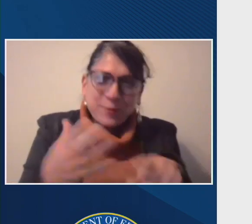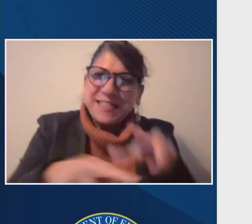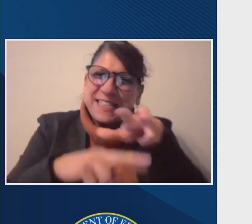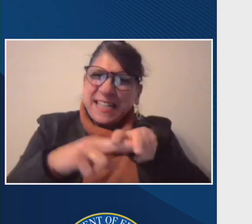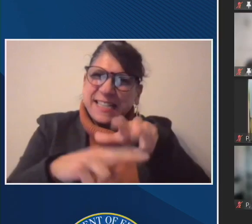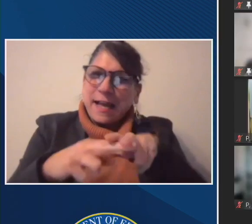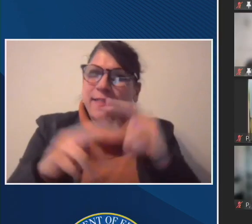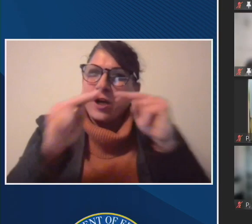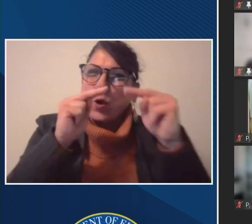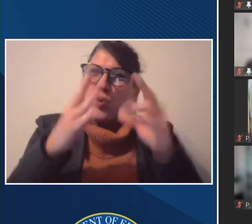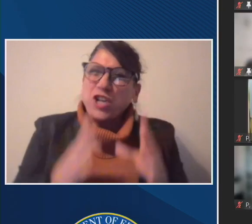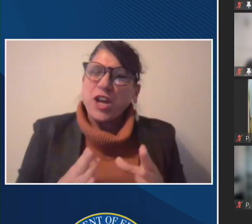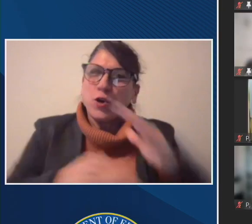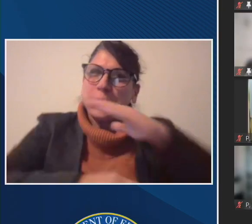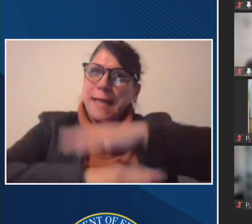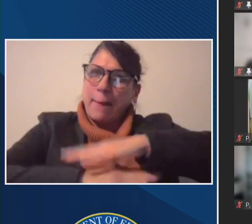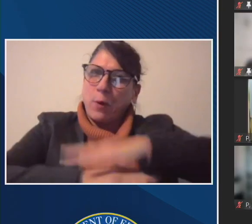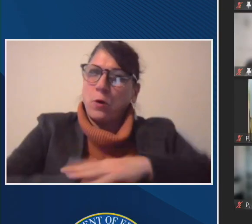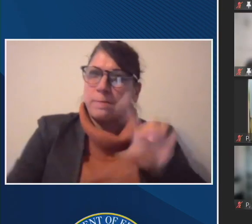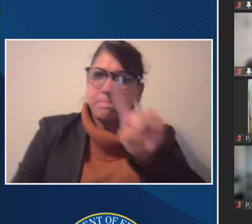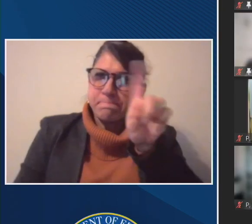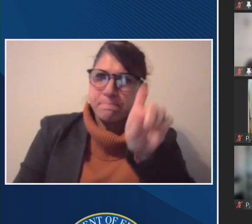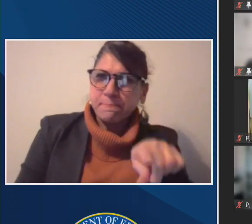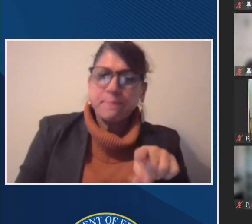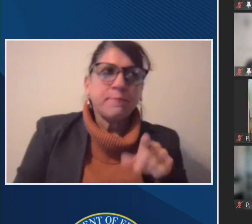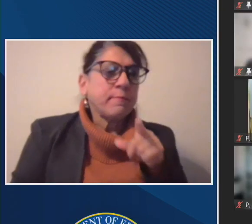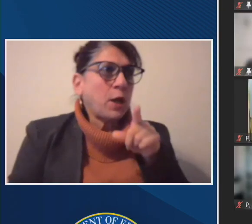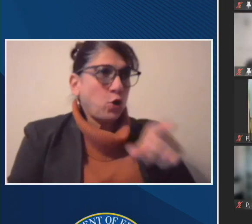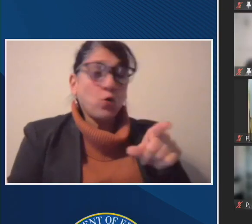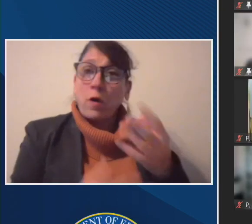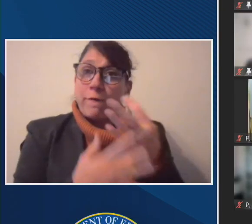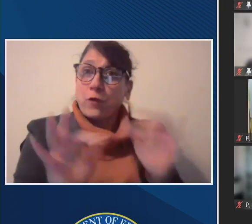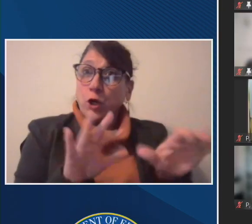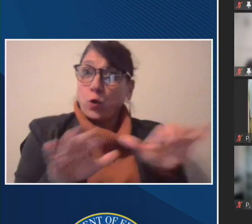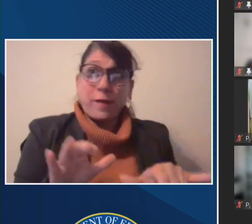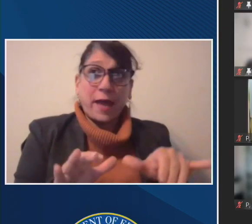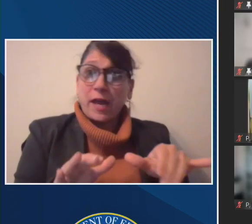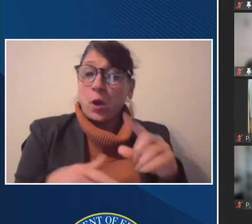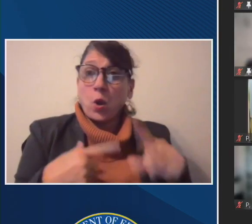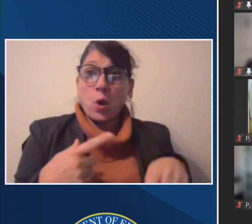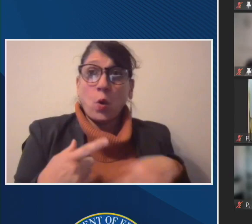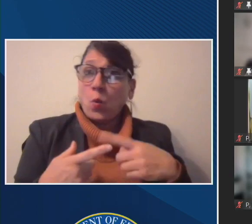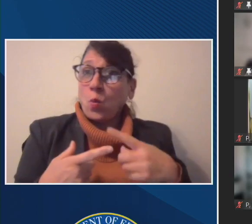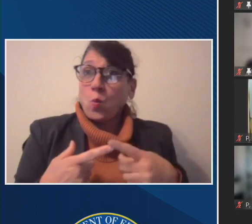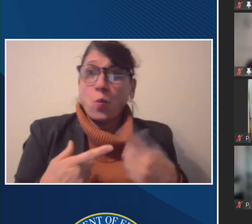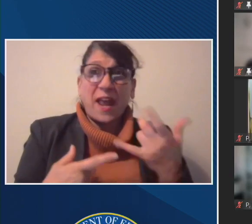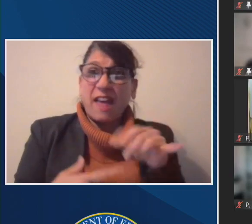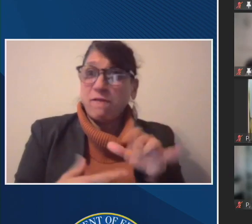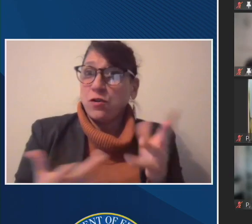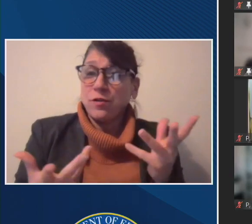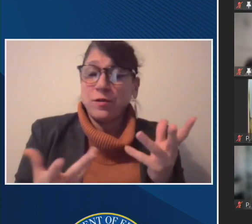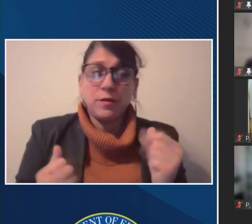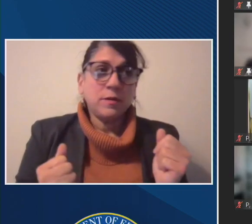Okay. You are free to do that whenever. Sure. Thank you. The Department has combined the consumer